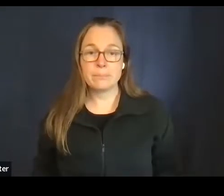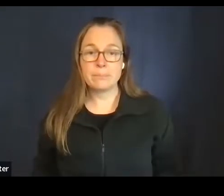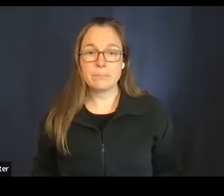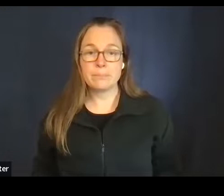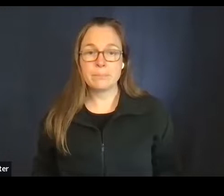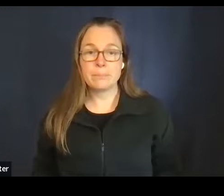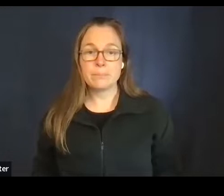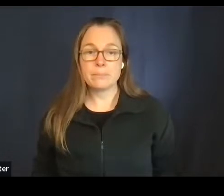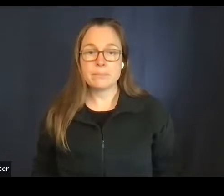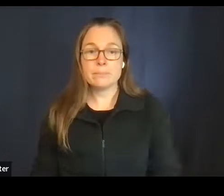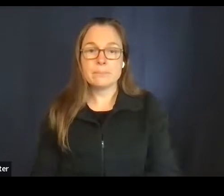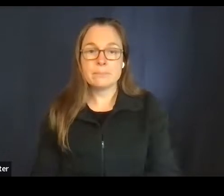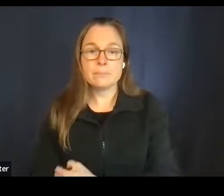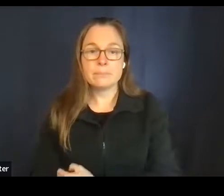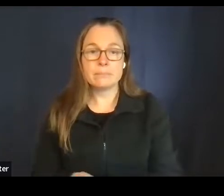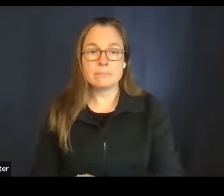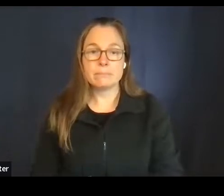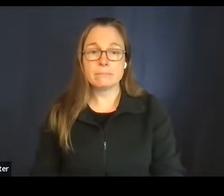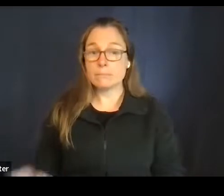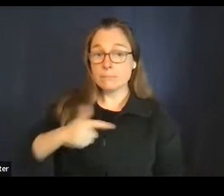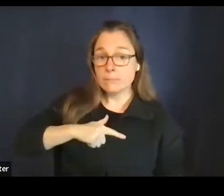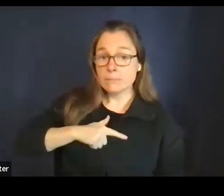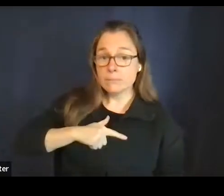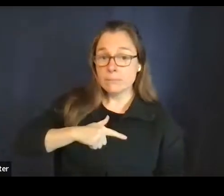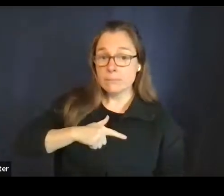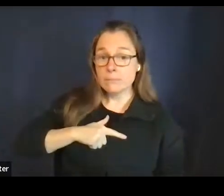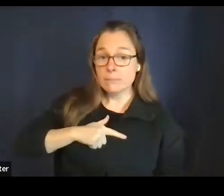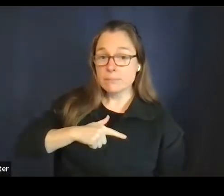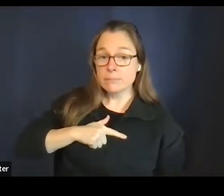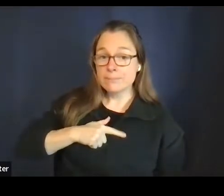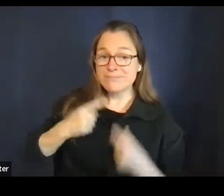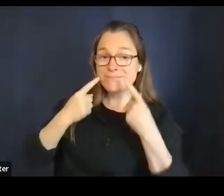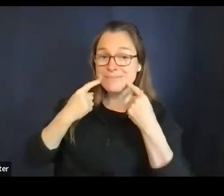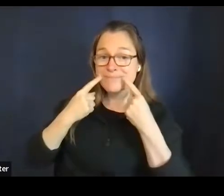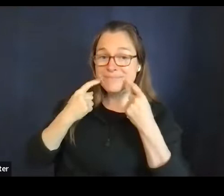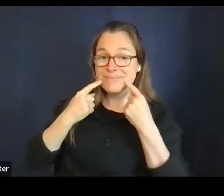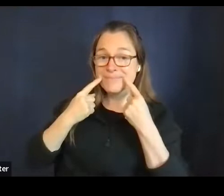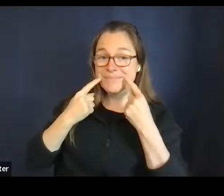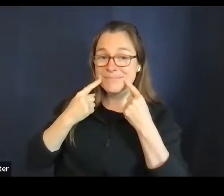Passing the baton.